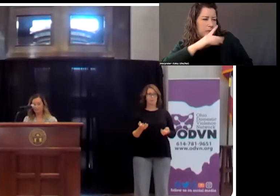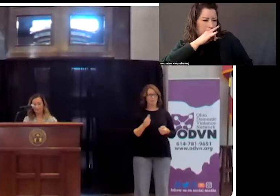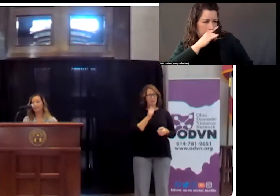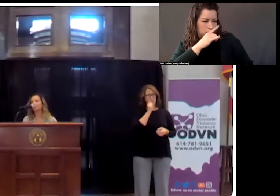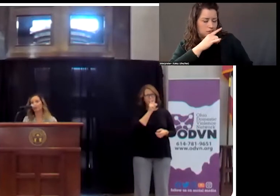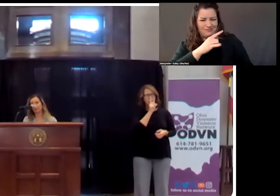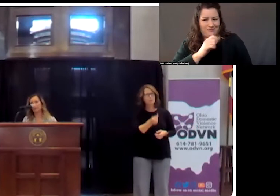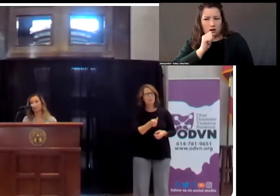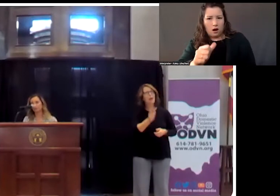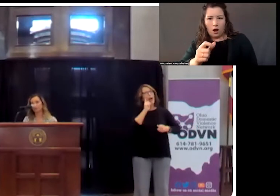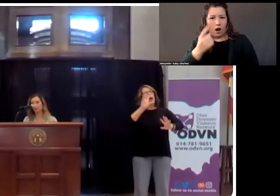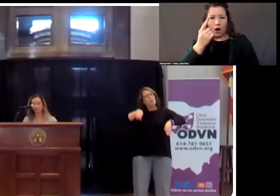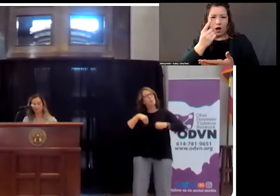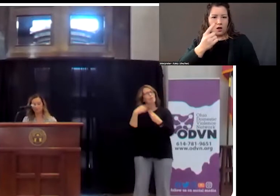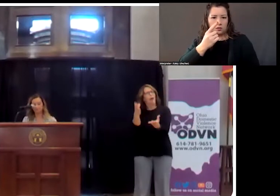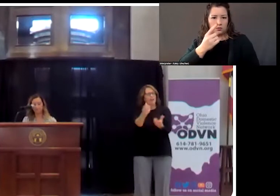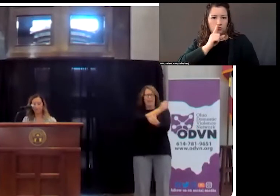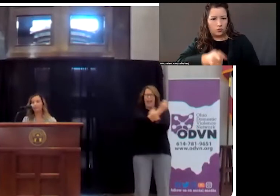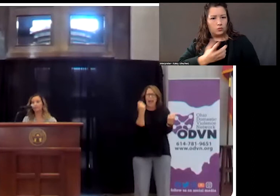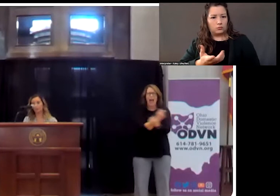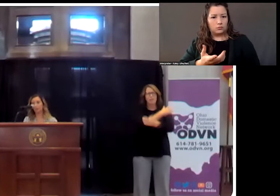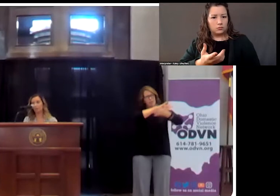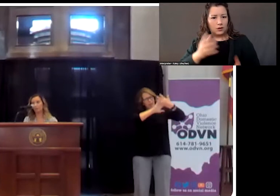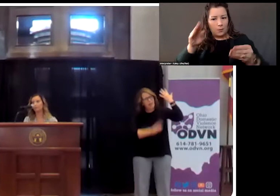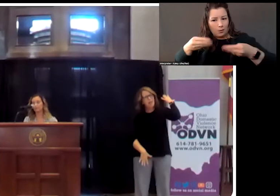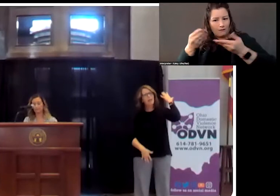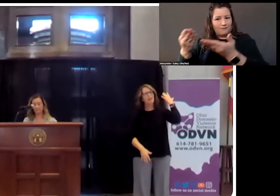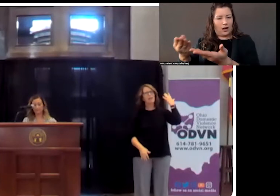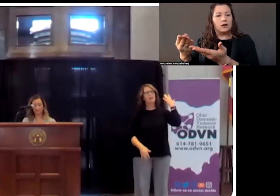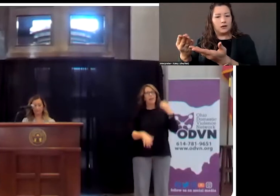And I had provided the truth to her in his own words through text messages.